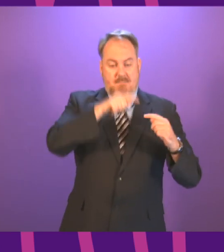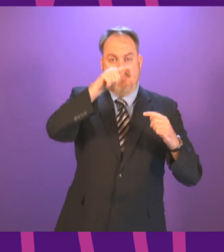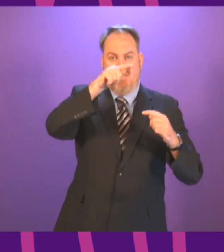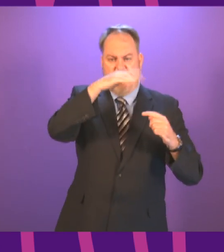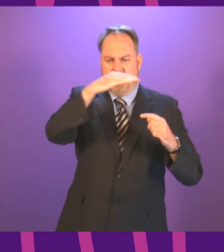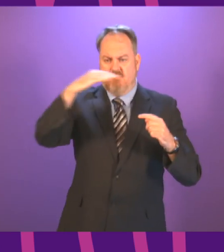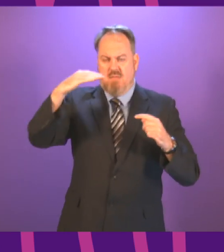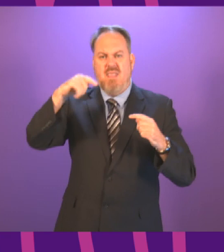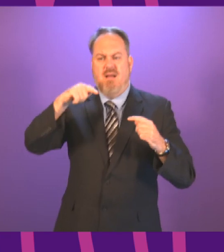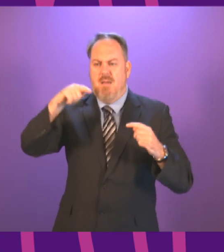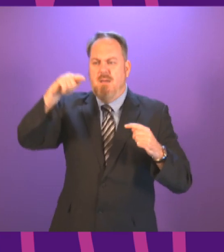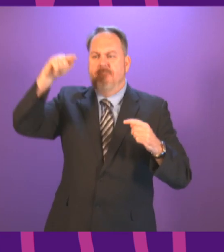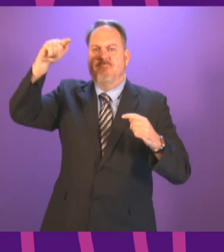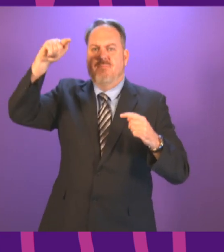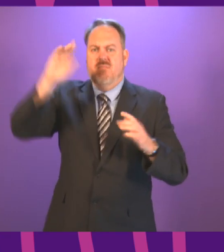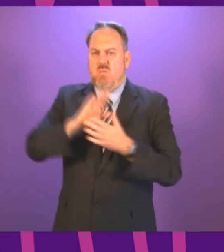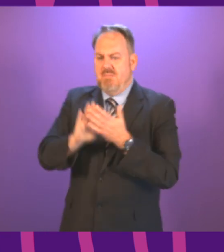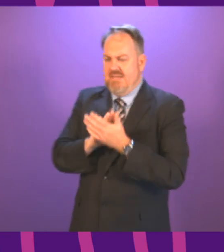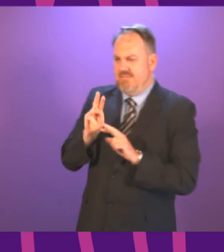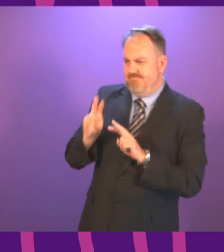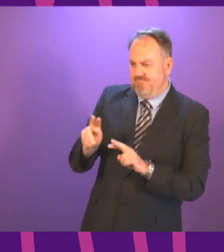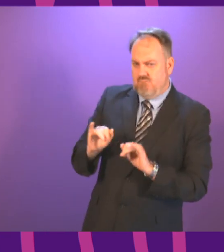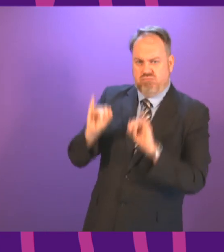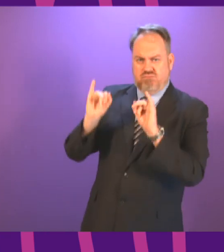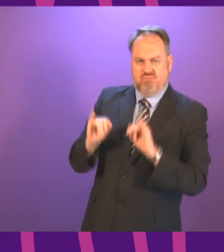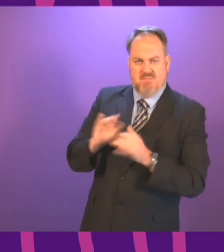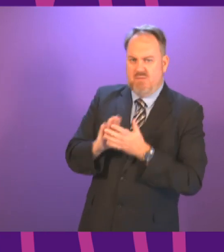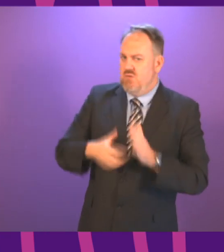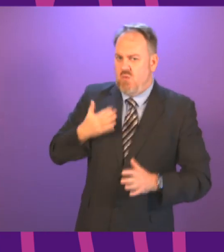then that being followed by another rise in cases, so we have to be cautious of that here.